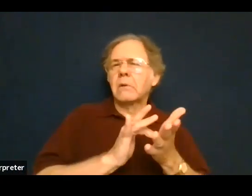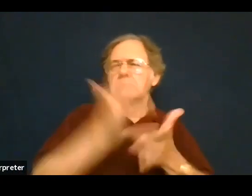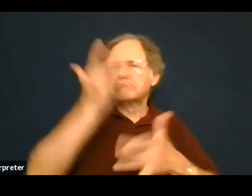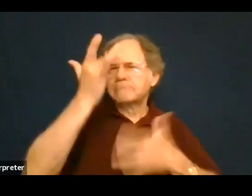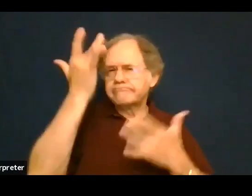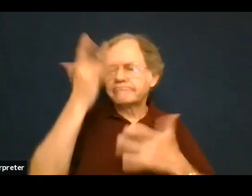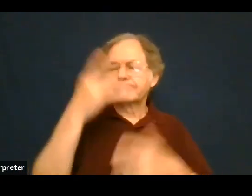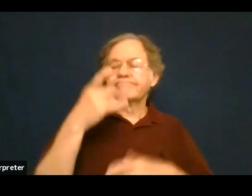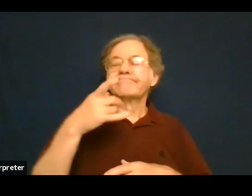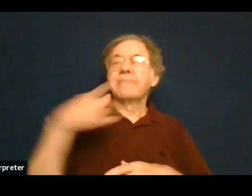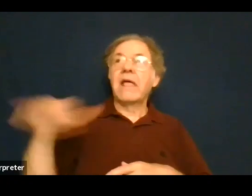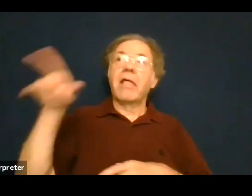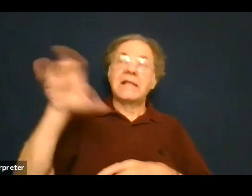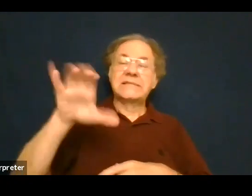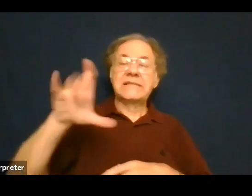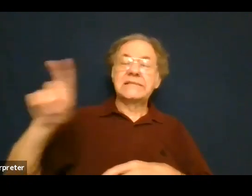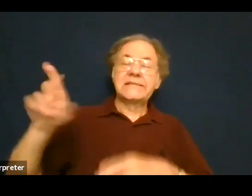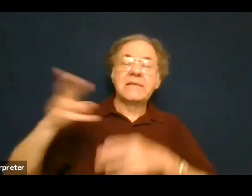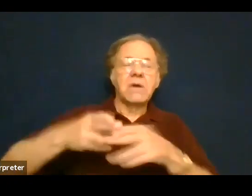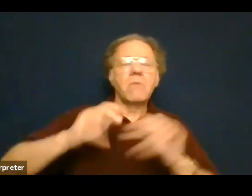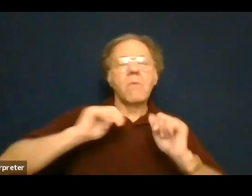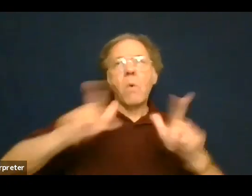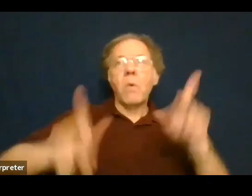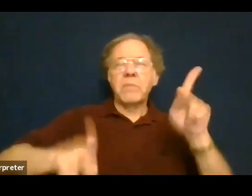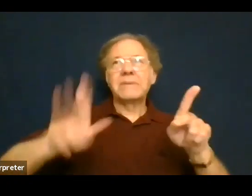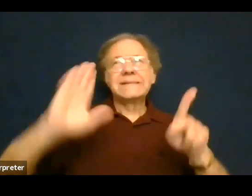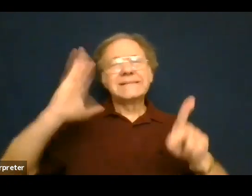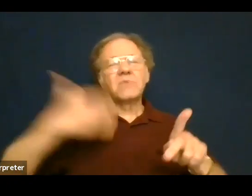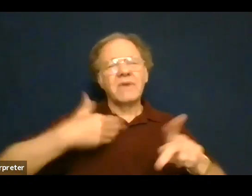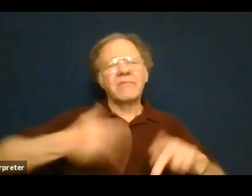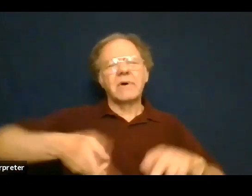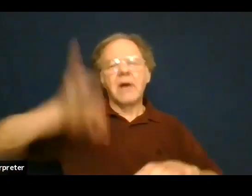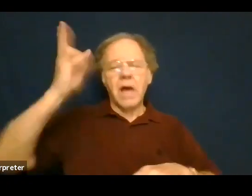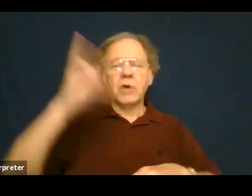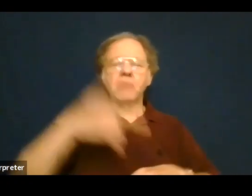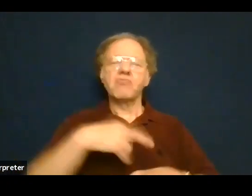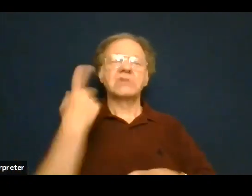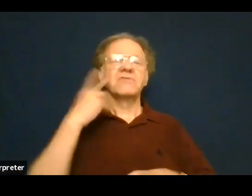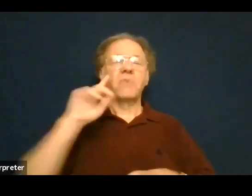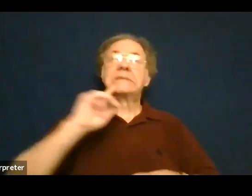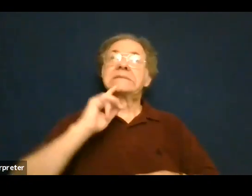seem to be at higher risk of severe illness from COVID-19